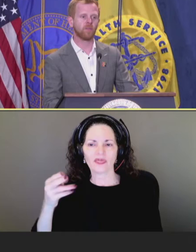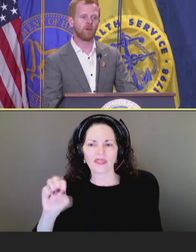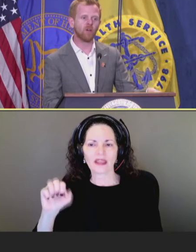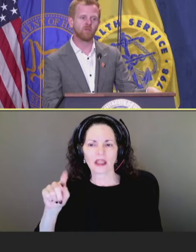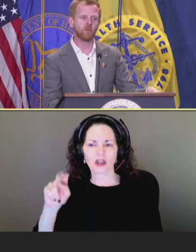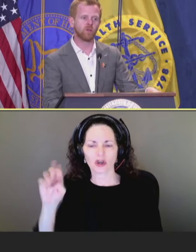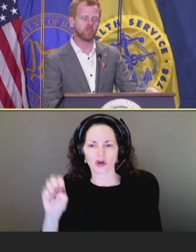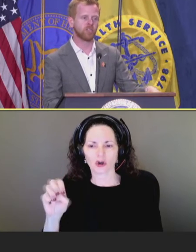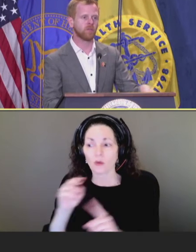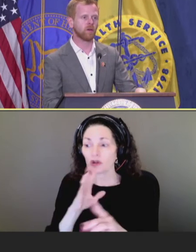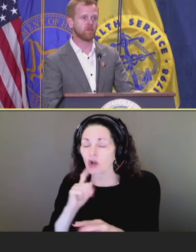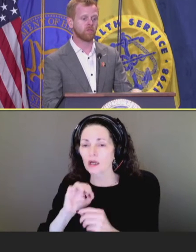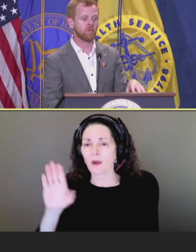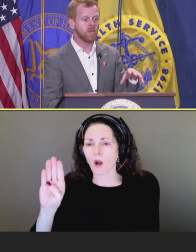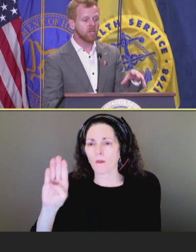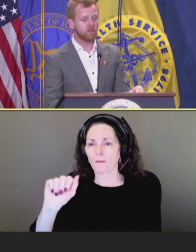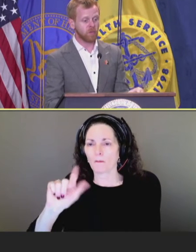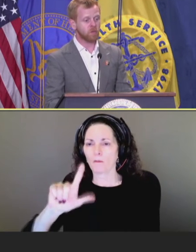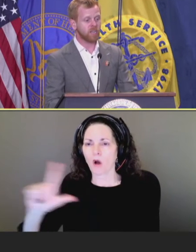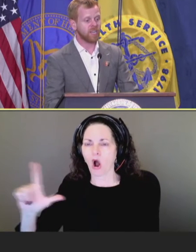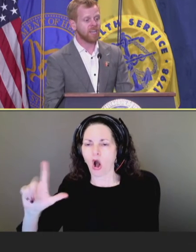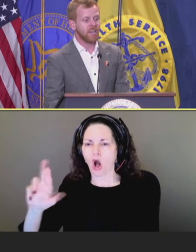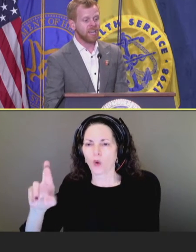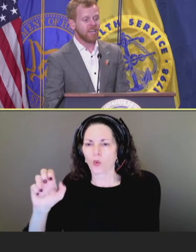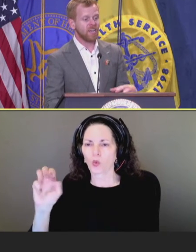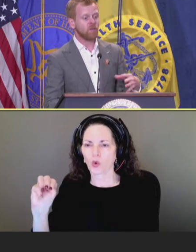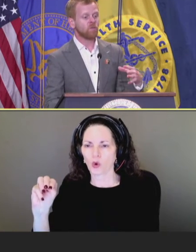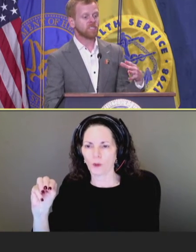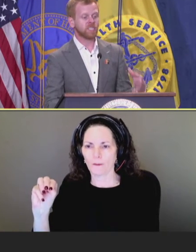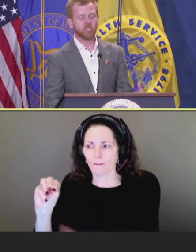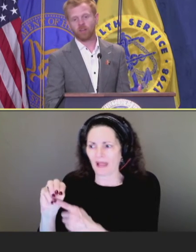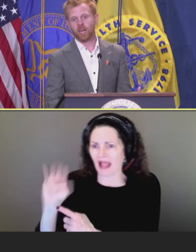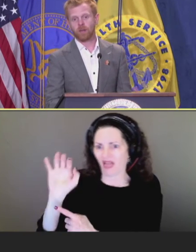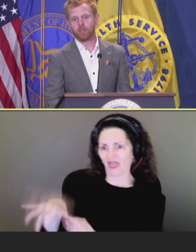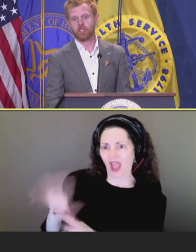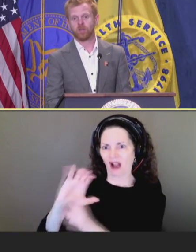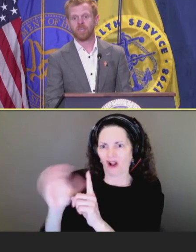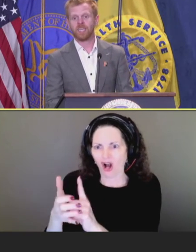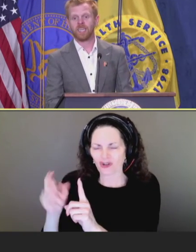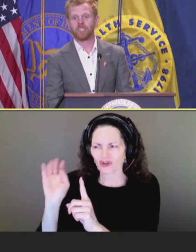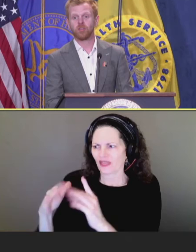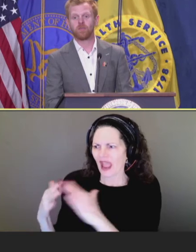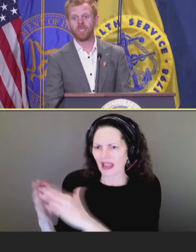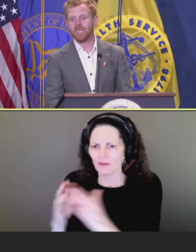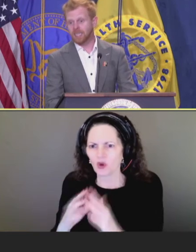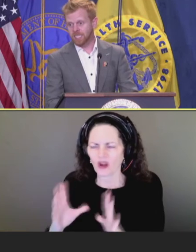ballroom culture and the ballroom community. It was such a great opportunity to be in this